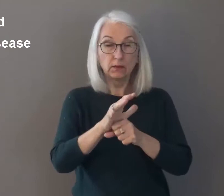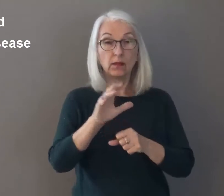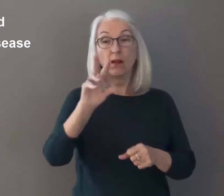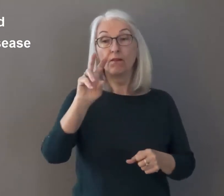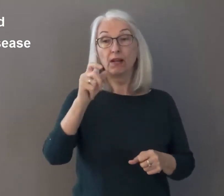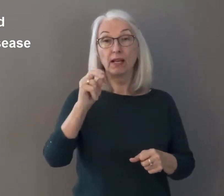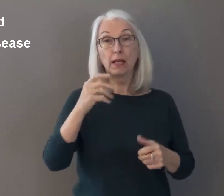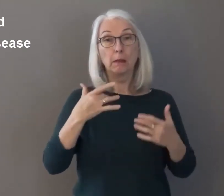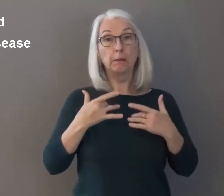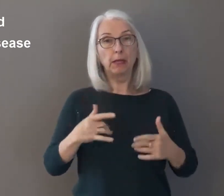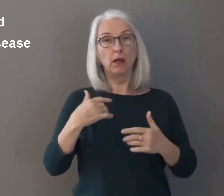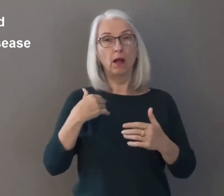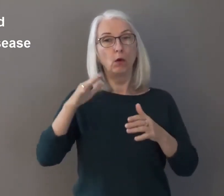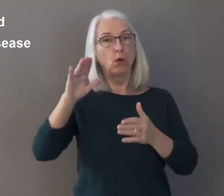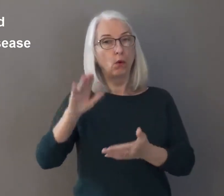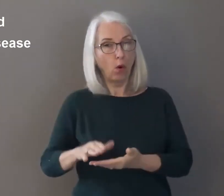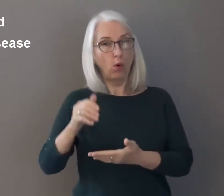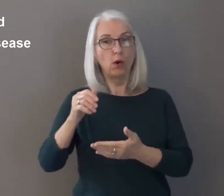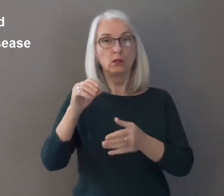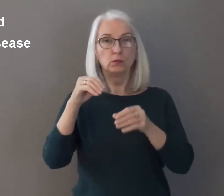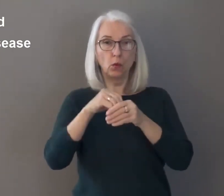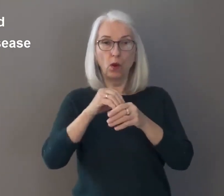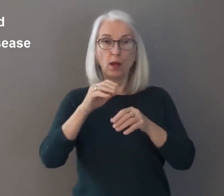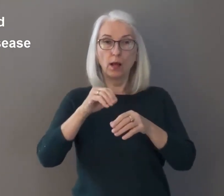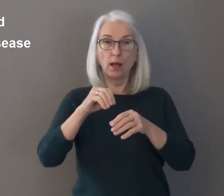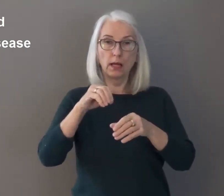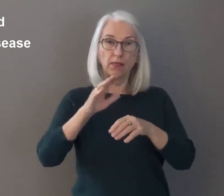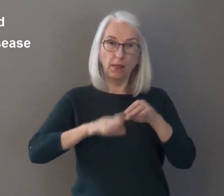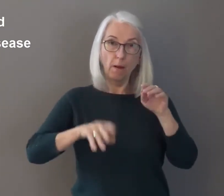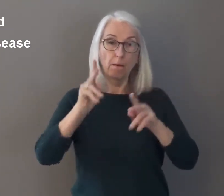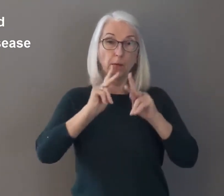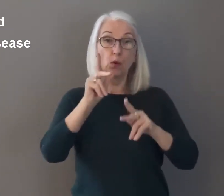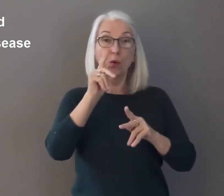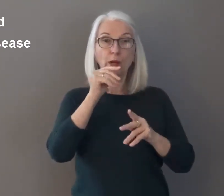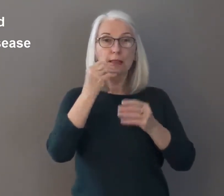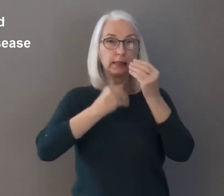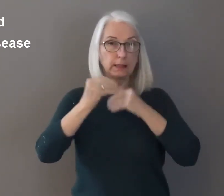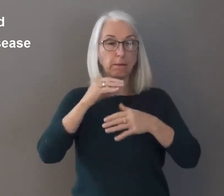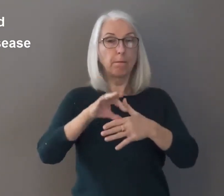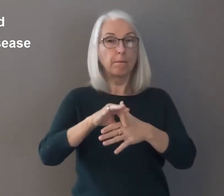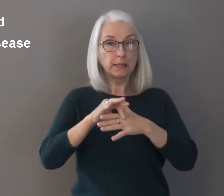Vegan tend to have lower stores than people who eat meat.